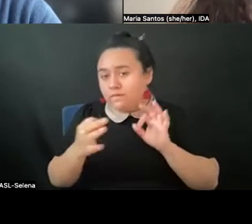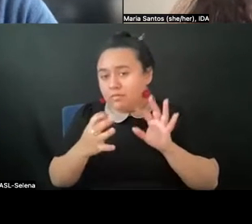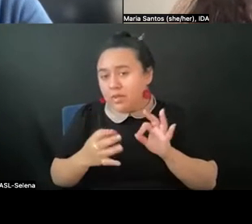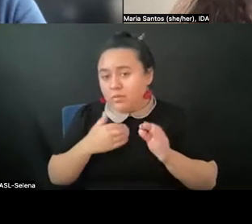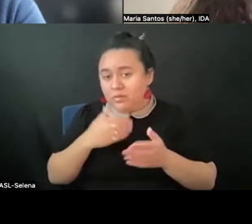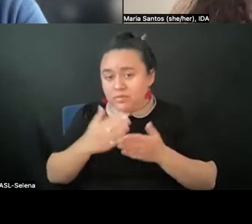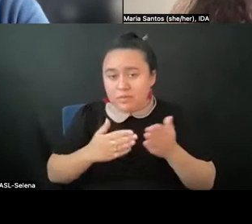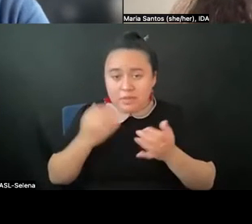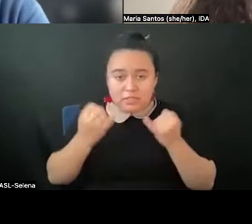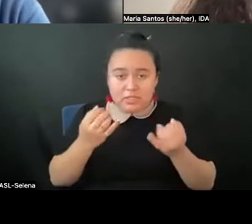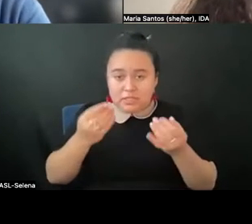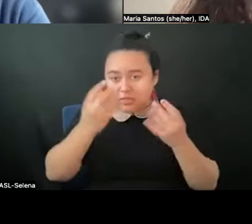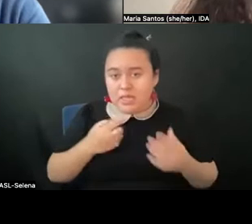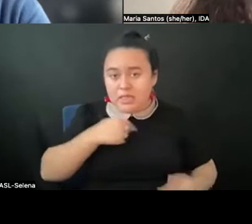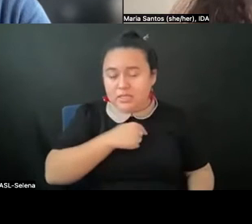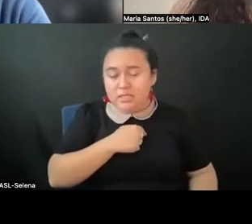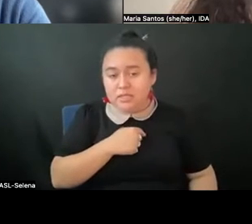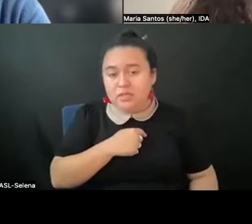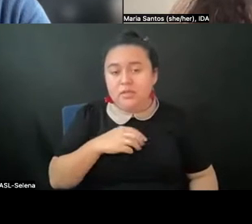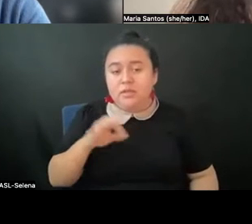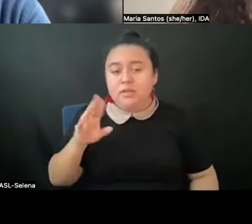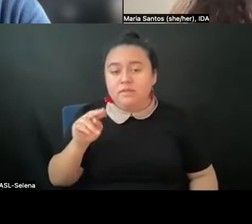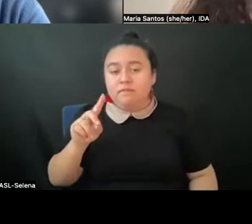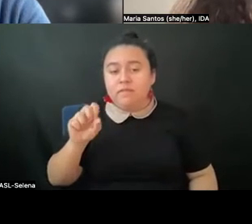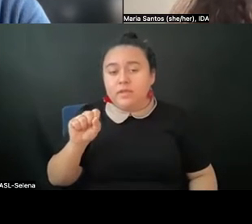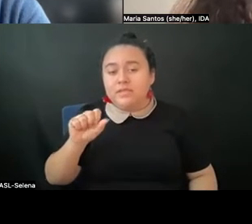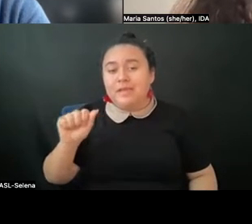If you have ideas, let us know again at funds@documentary.org.